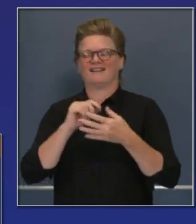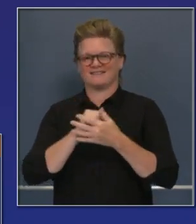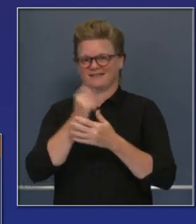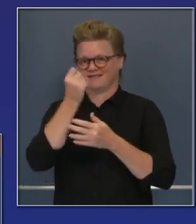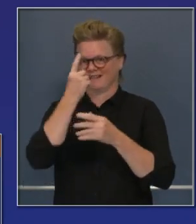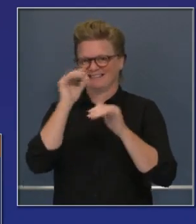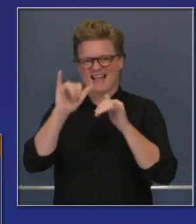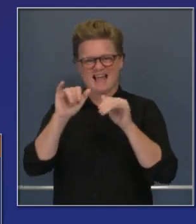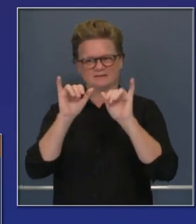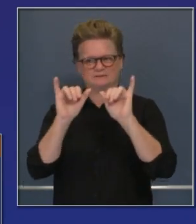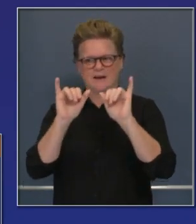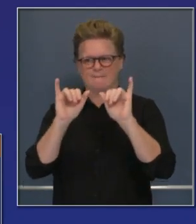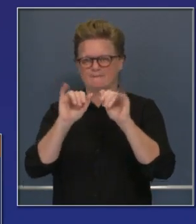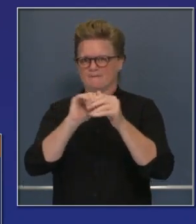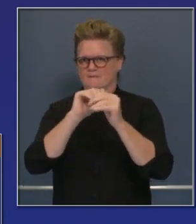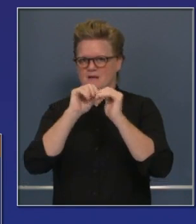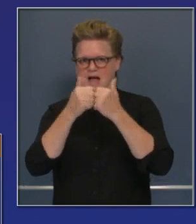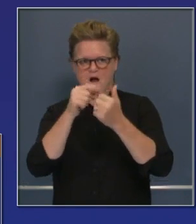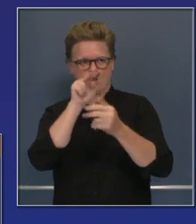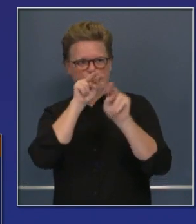THAT IS THE TEST POSITIVITY.